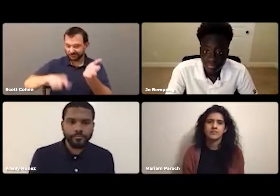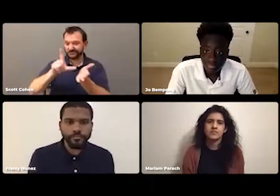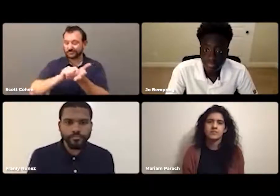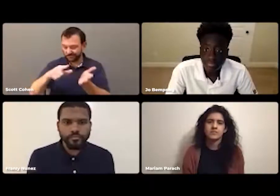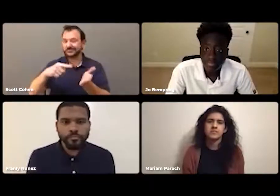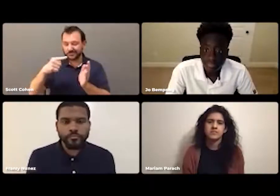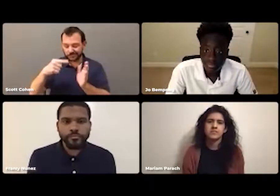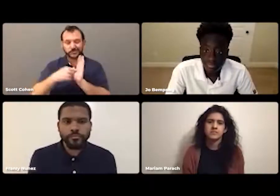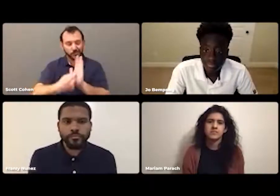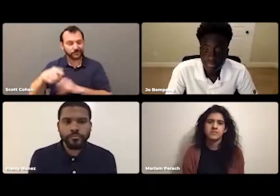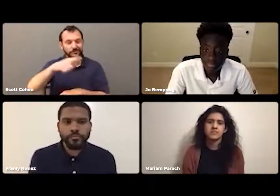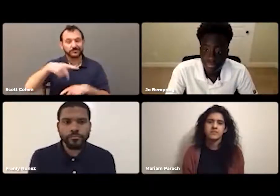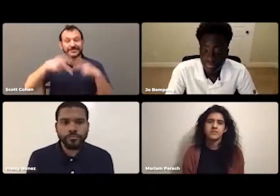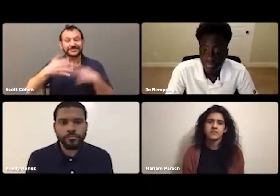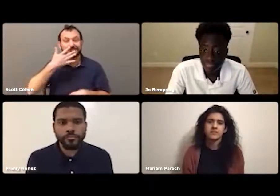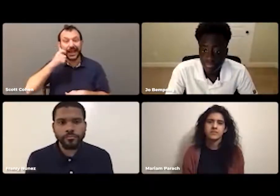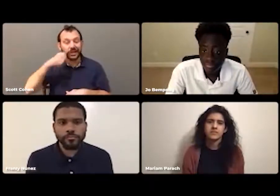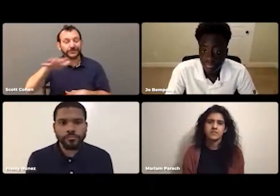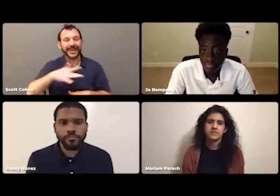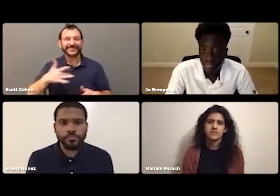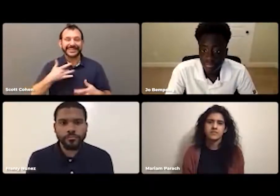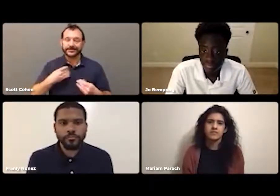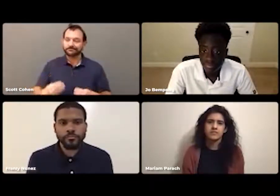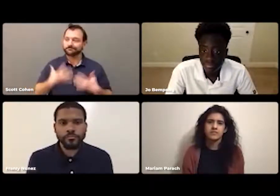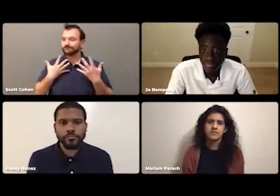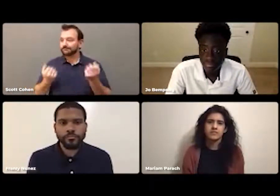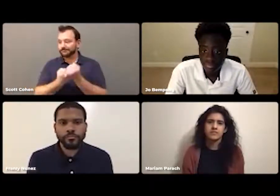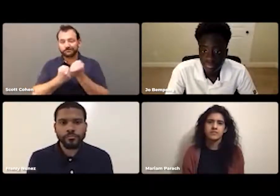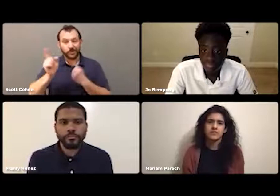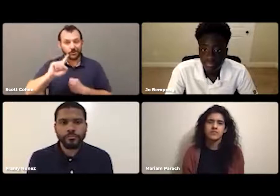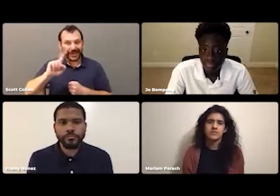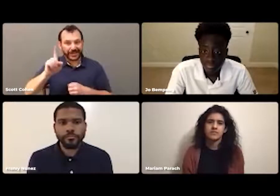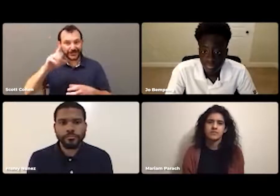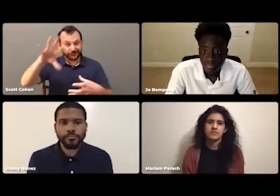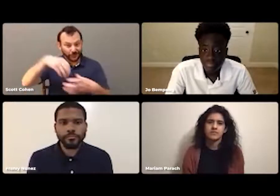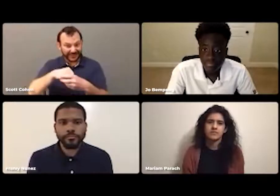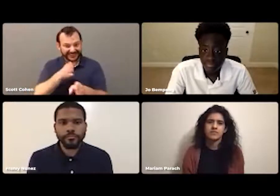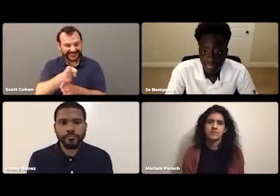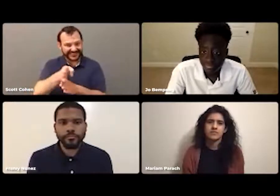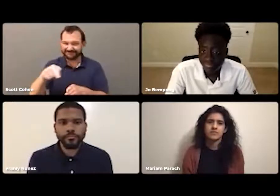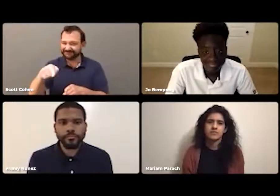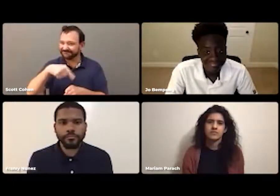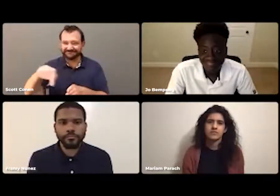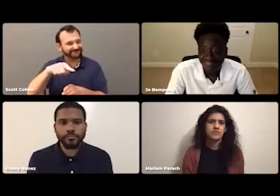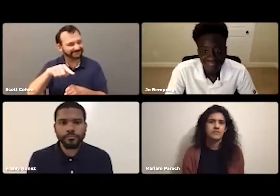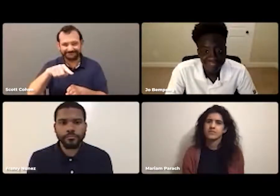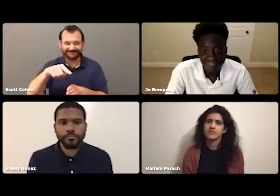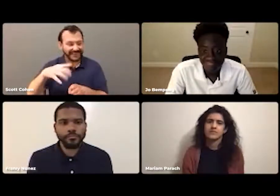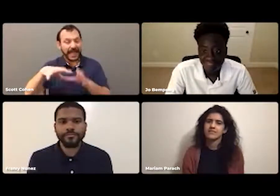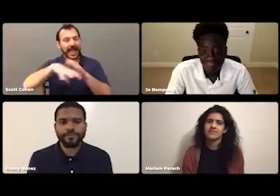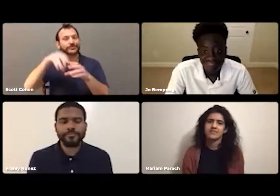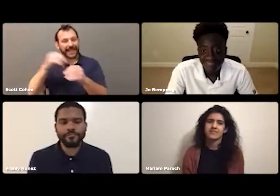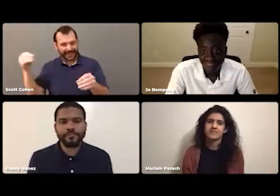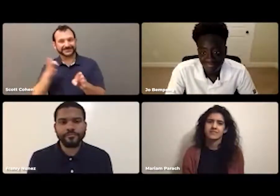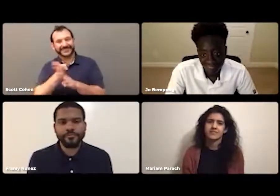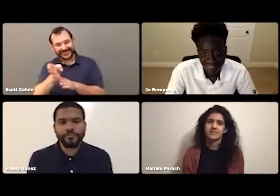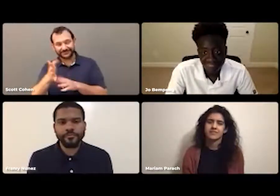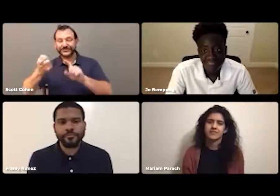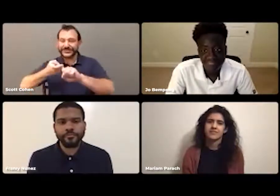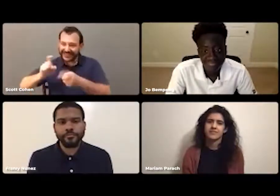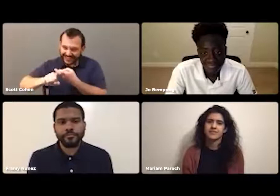As support research shows, people of color get their motivation from outside the field,